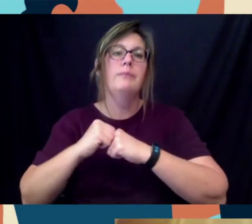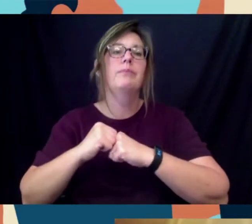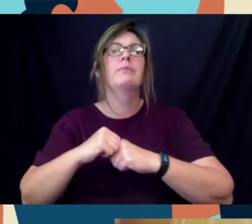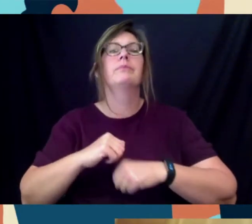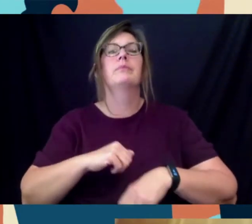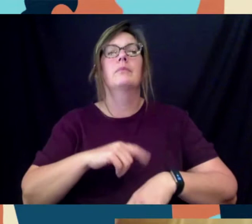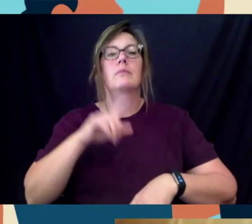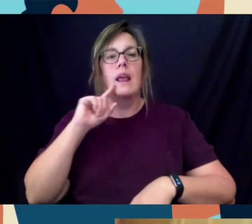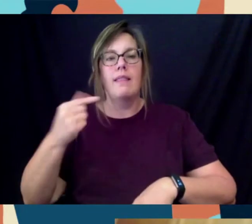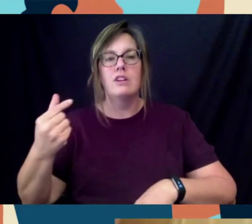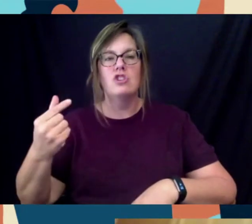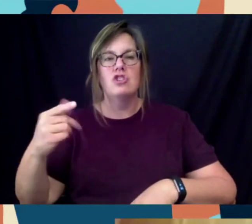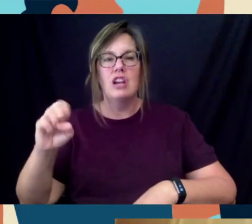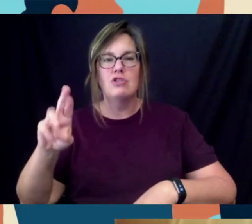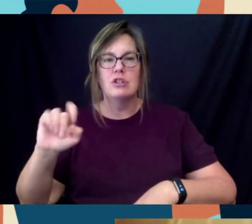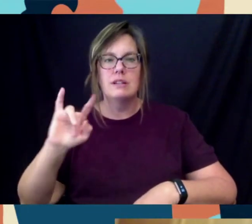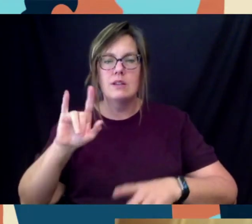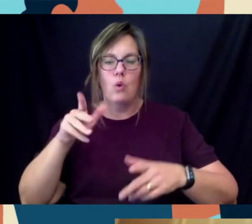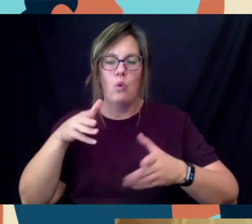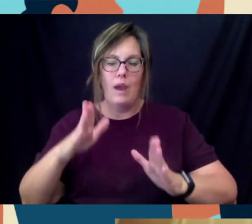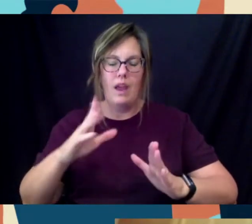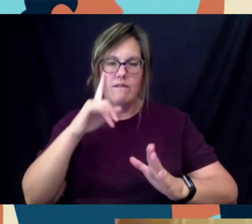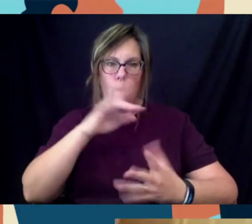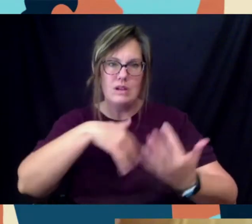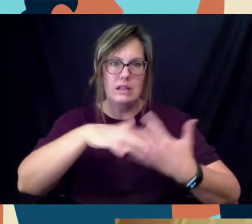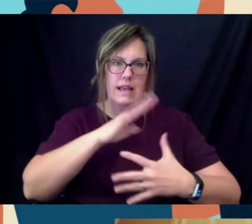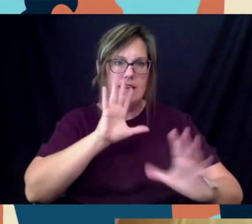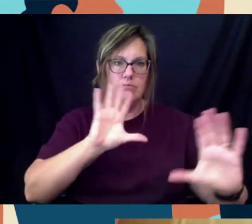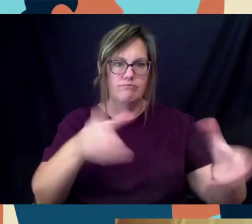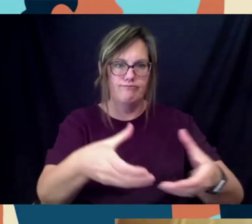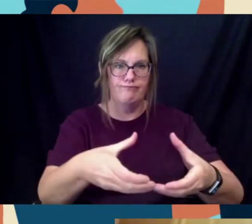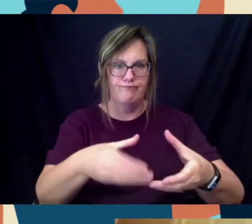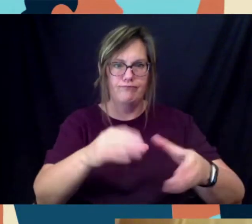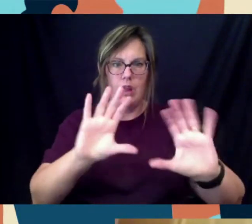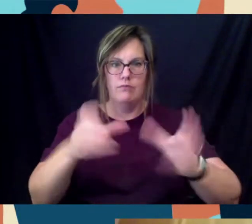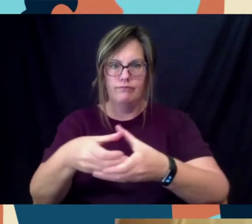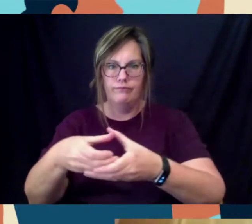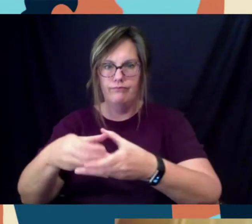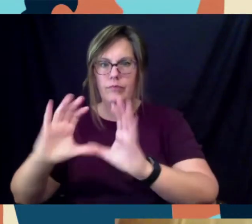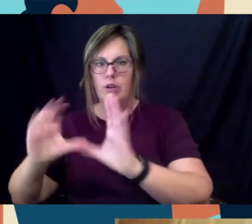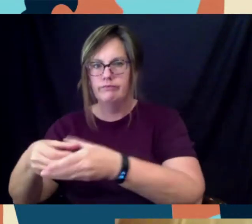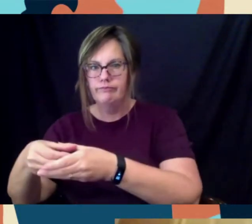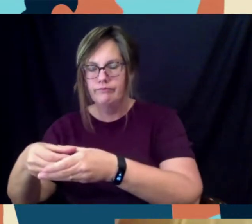a way for society to put people in boxes because it's easier for them to understand that way but